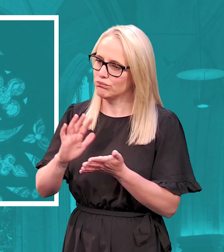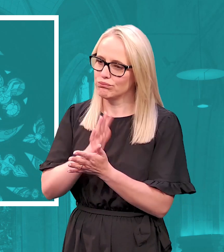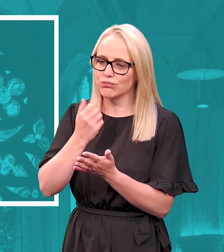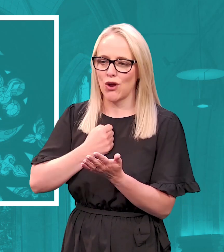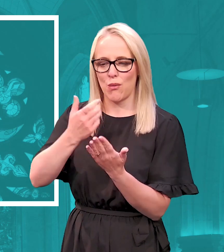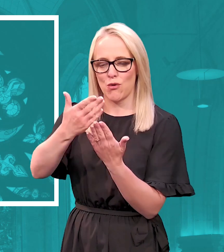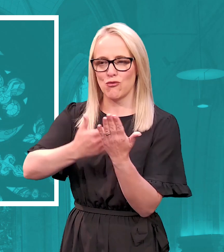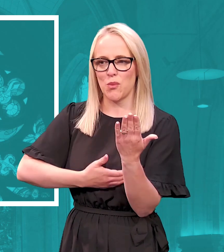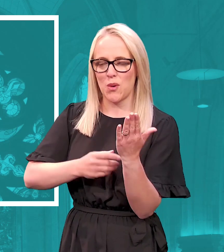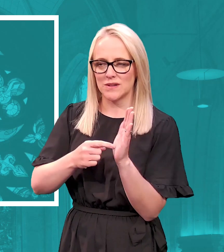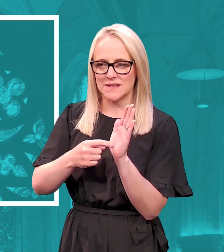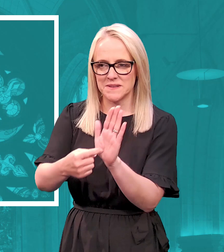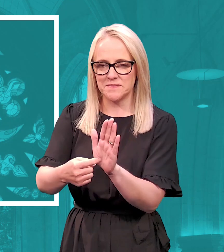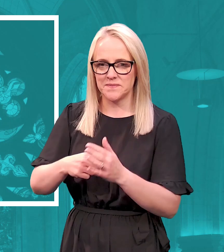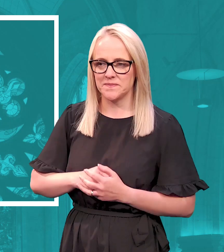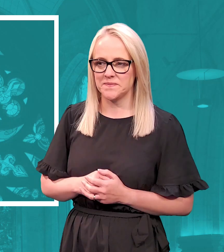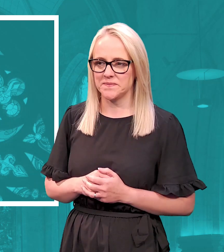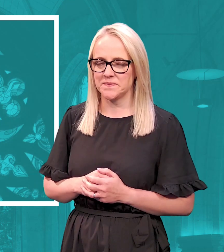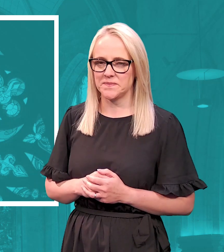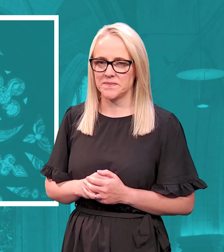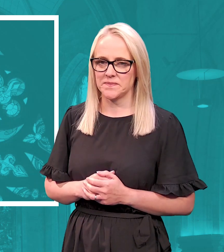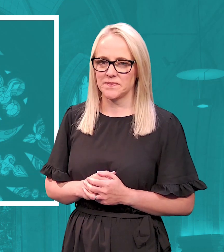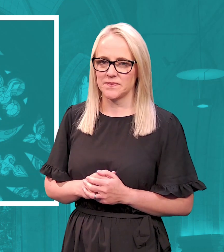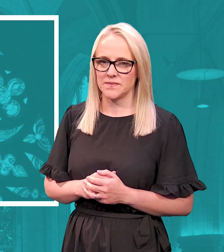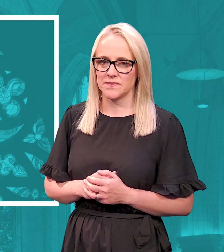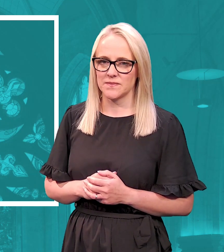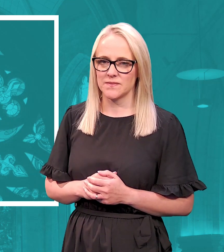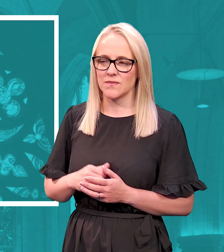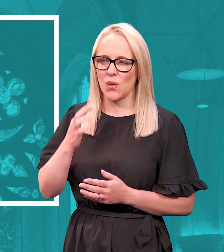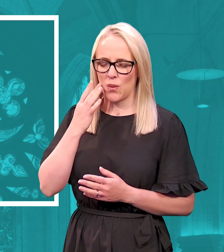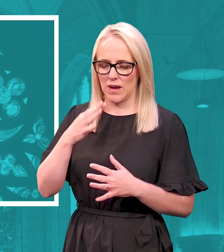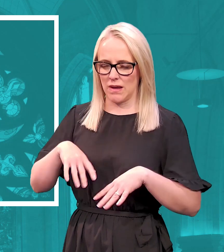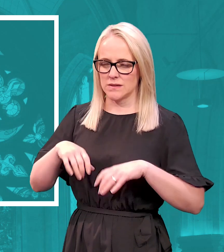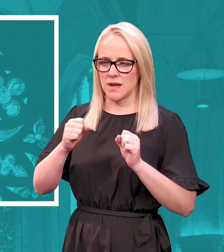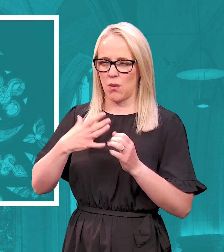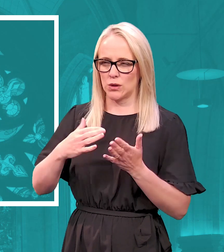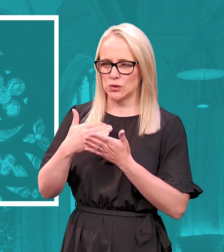from our Committee for this year. As I begin, I'd like to share a couple of quotes